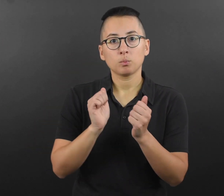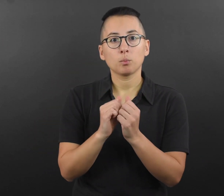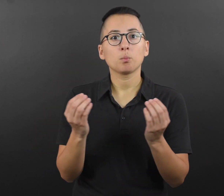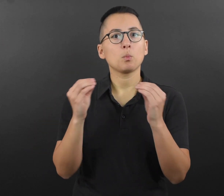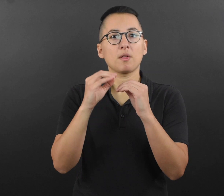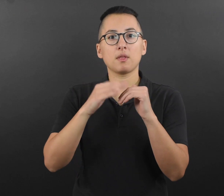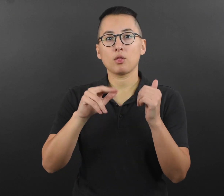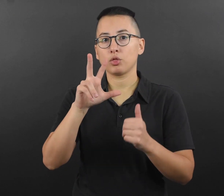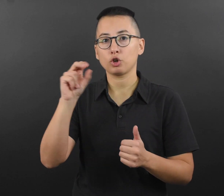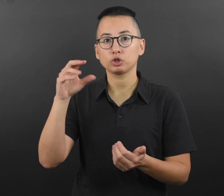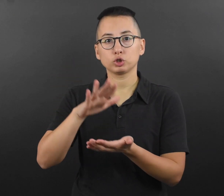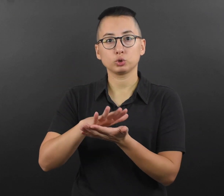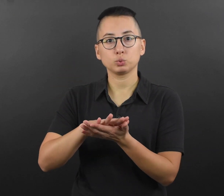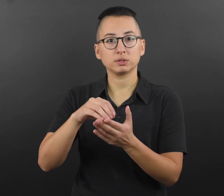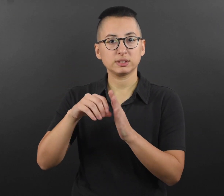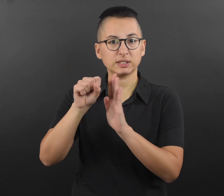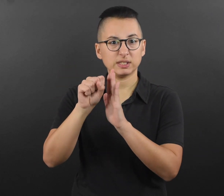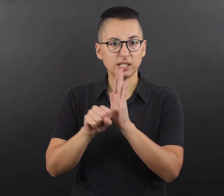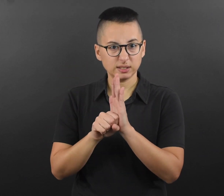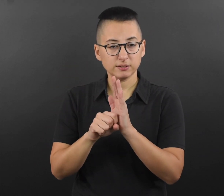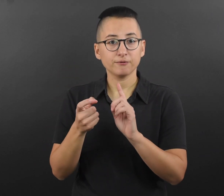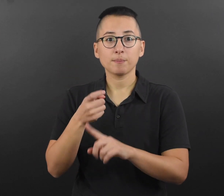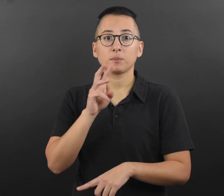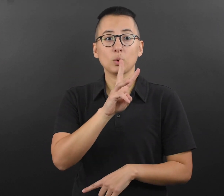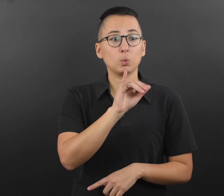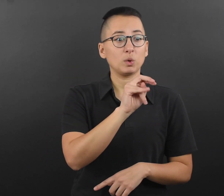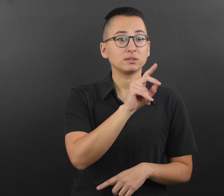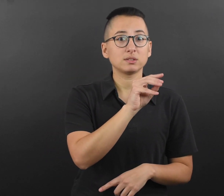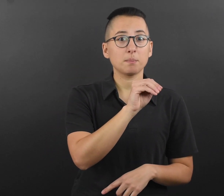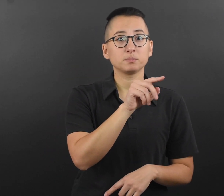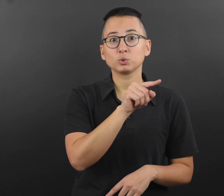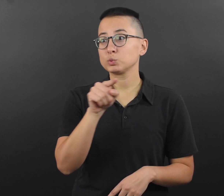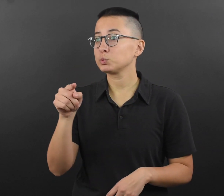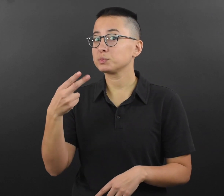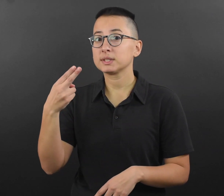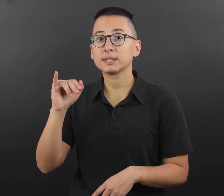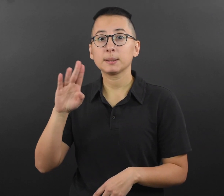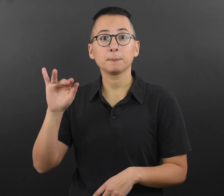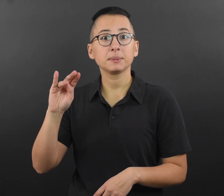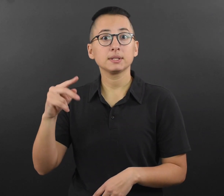has partnered with more than thirty schools across the state — from Windom to Hibbing — to